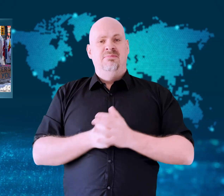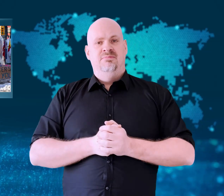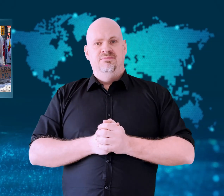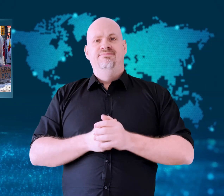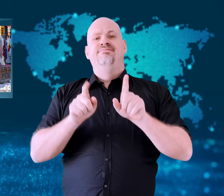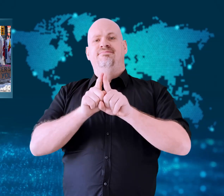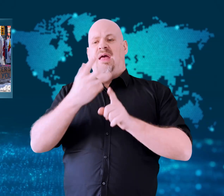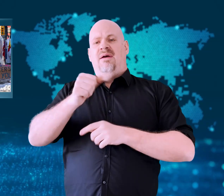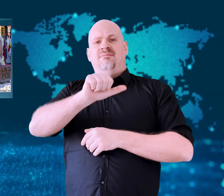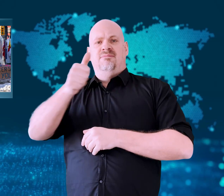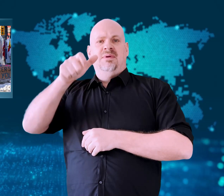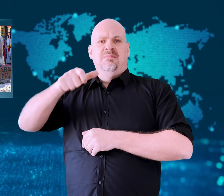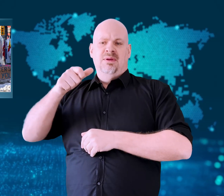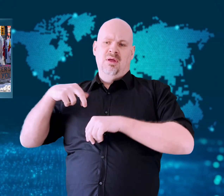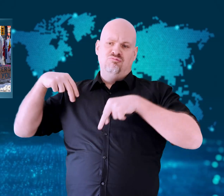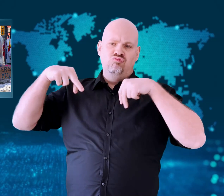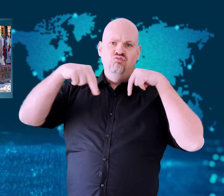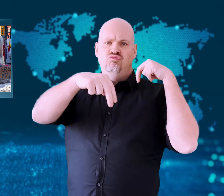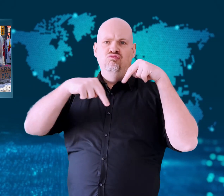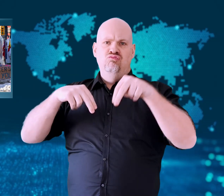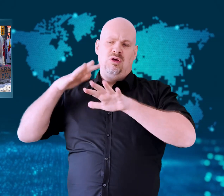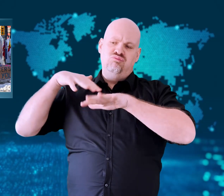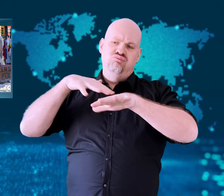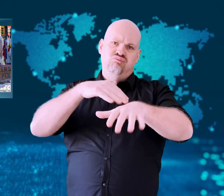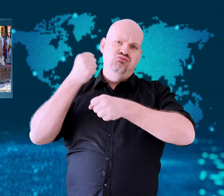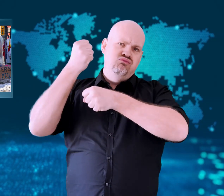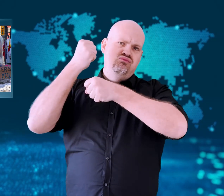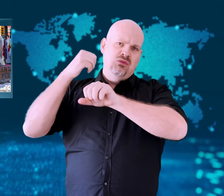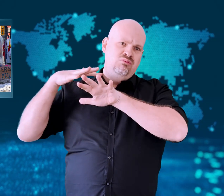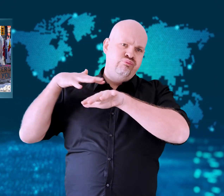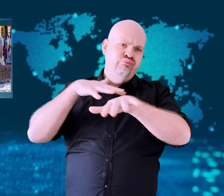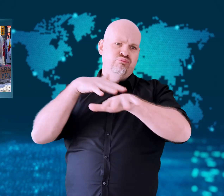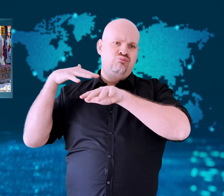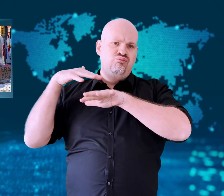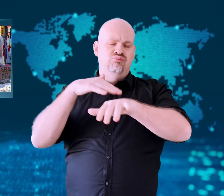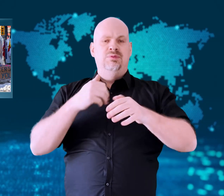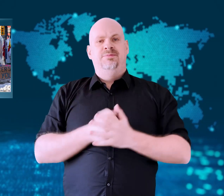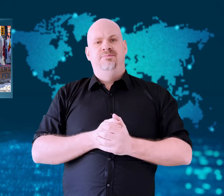Other protesters marched on foot.